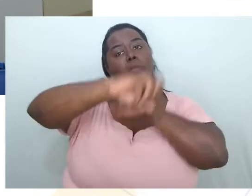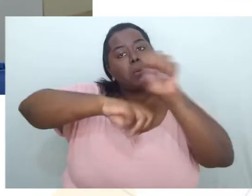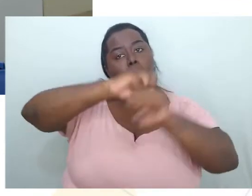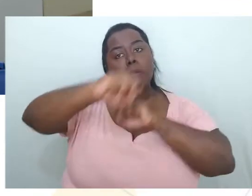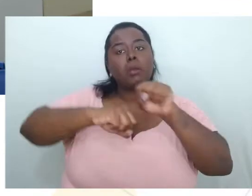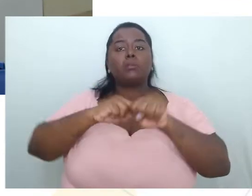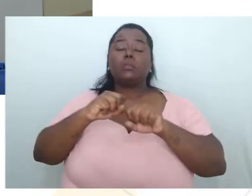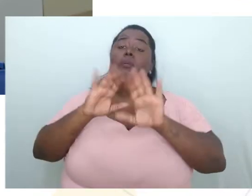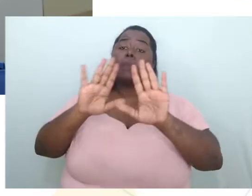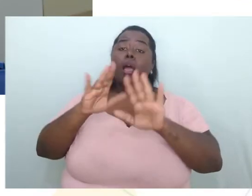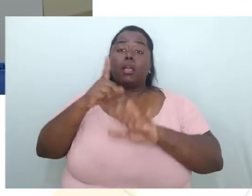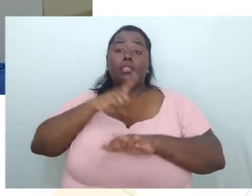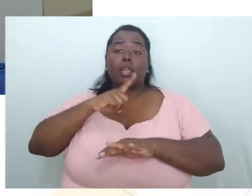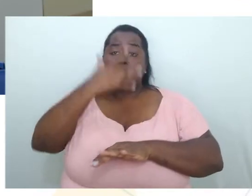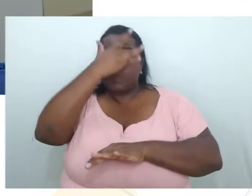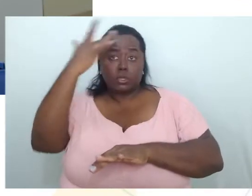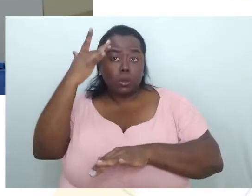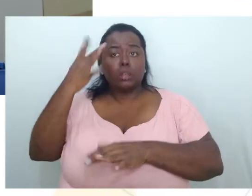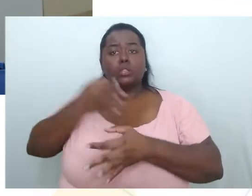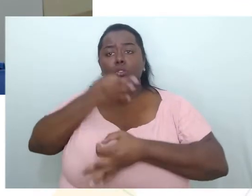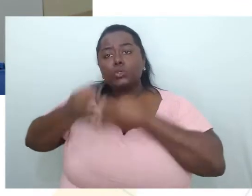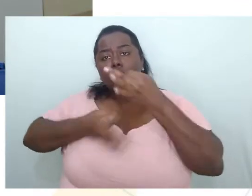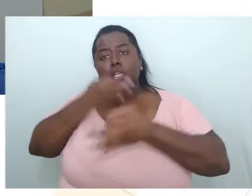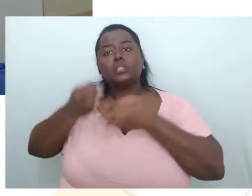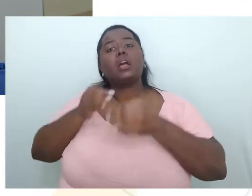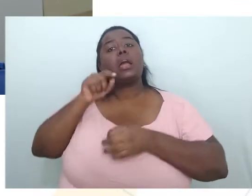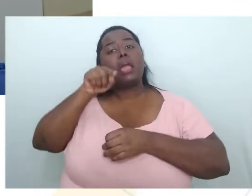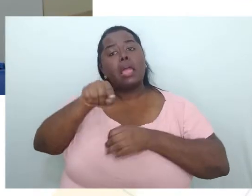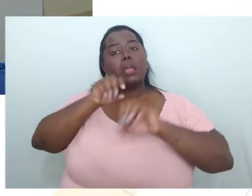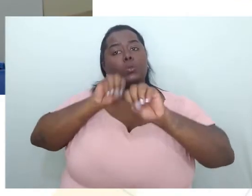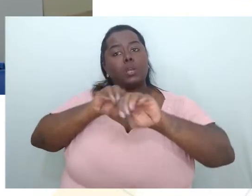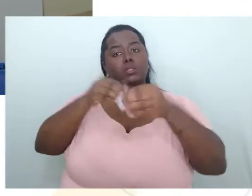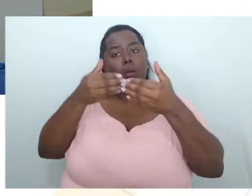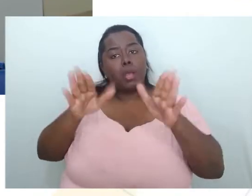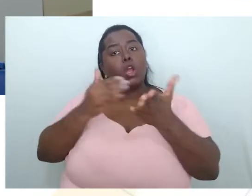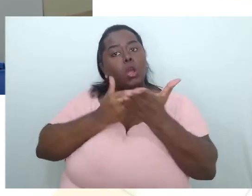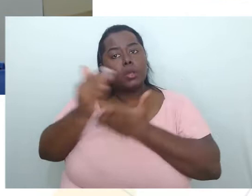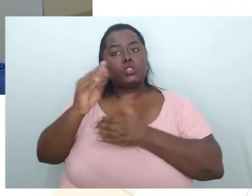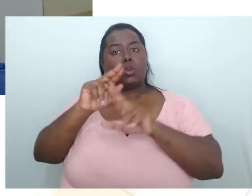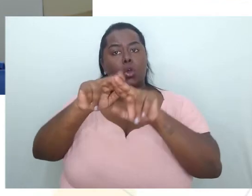suggested that it was the beginning of open education. I'm suggesting that that